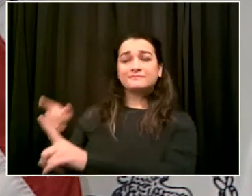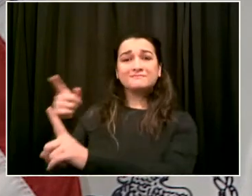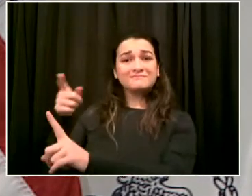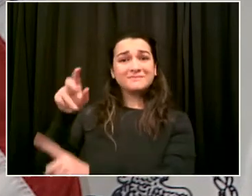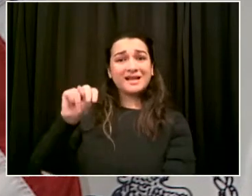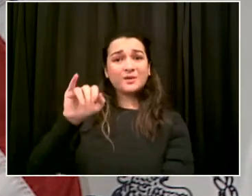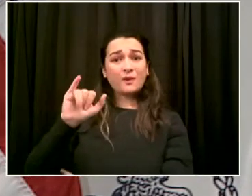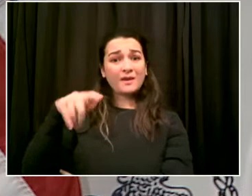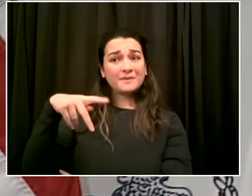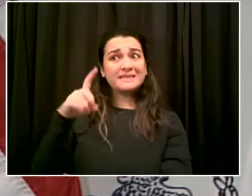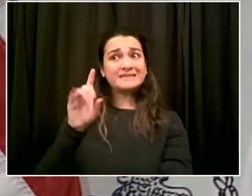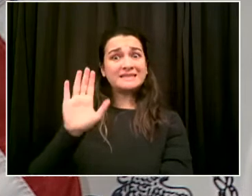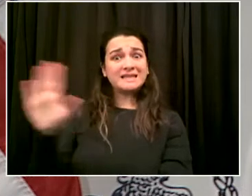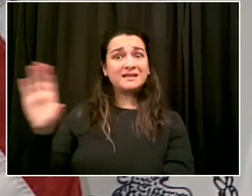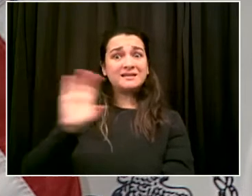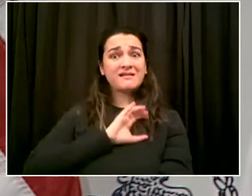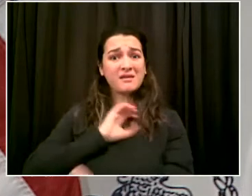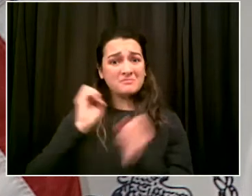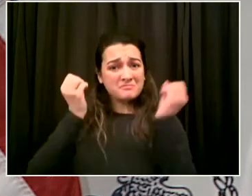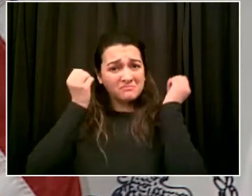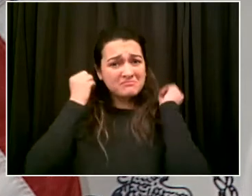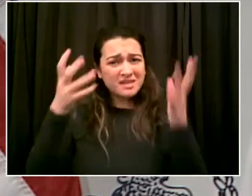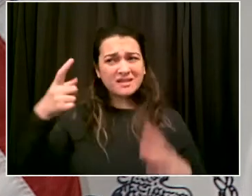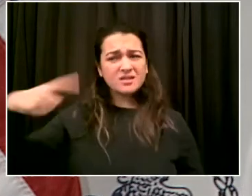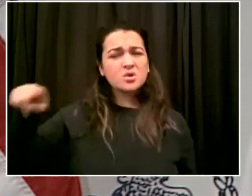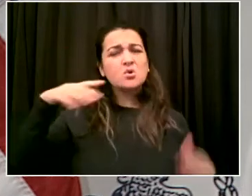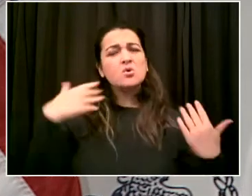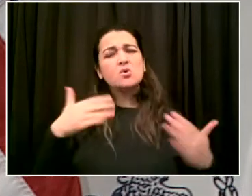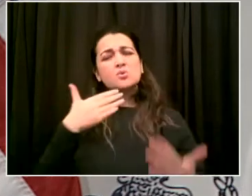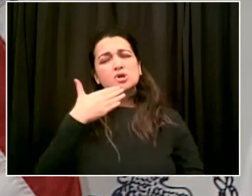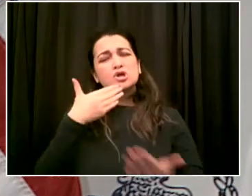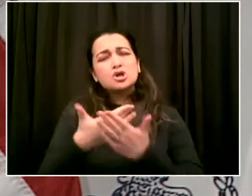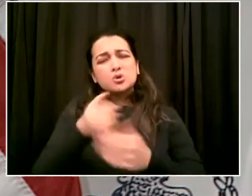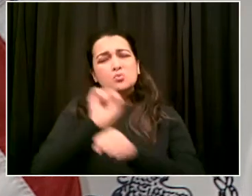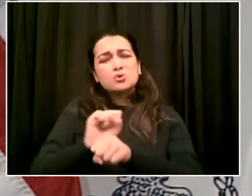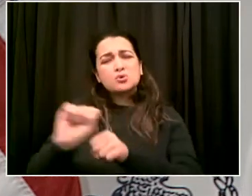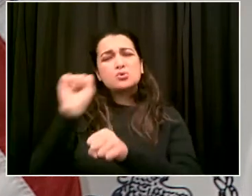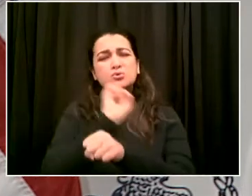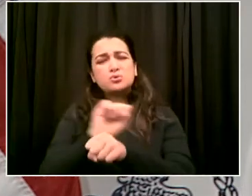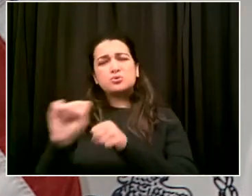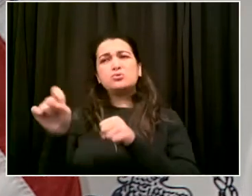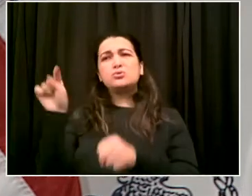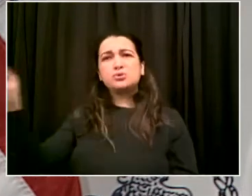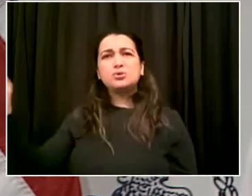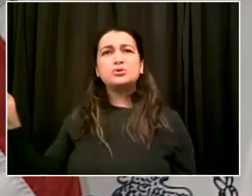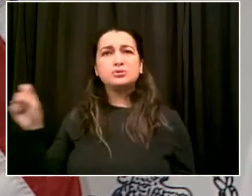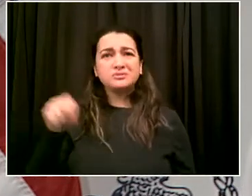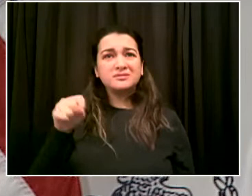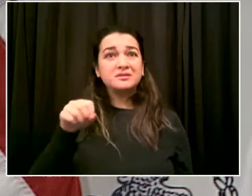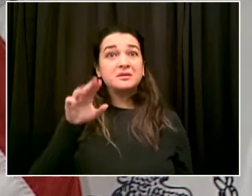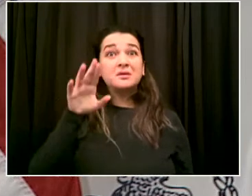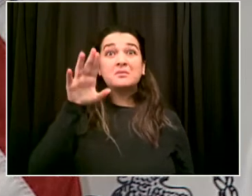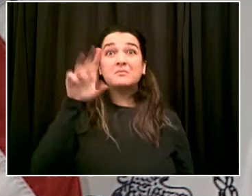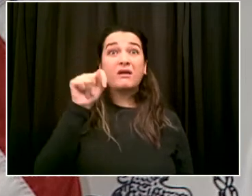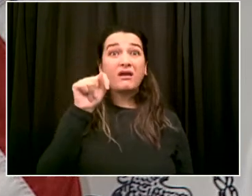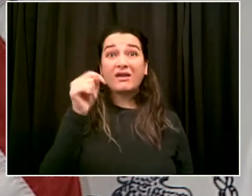ELEMENT OVER THE YEARS THAT HAVE HELPED US A LOT. VAST MAJORITY OF